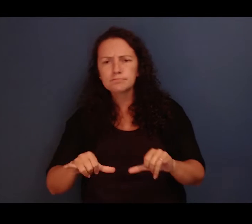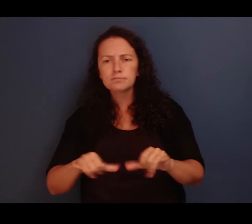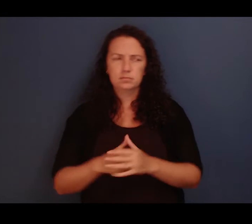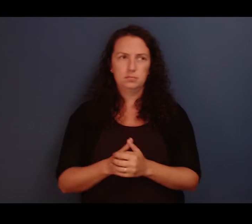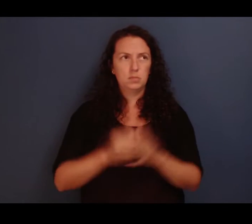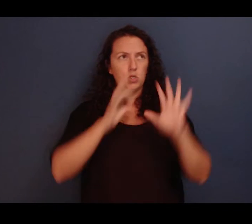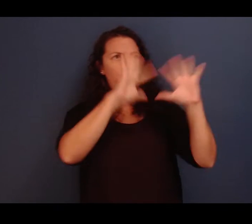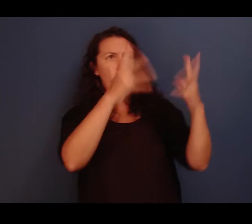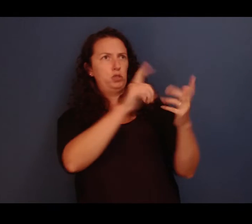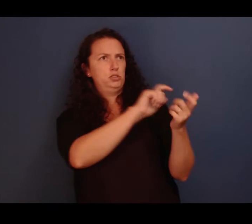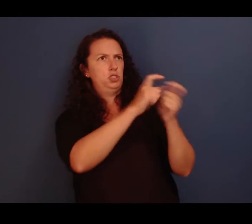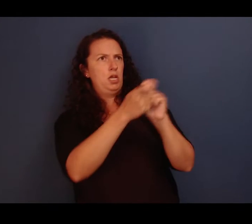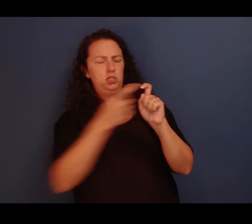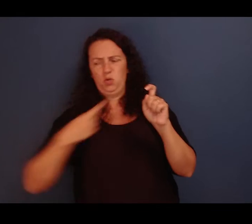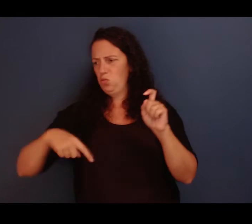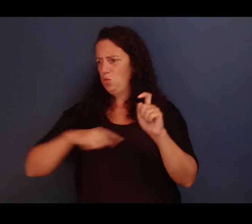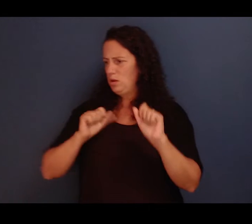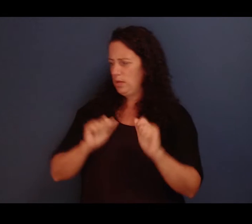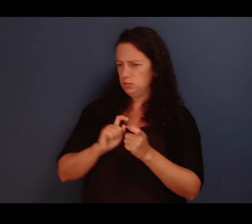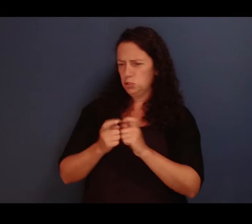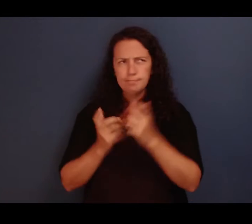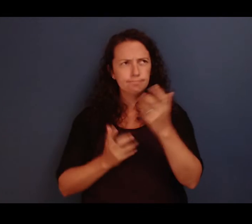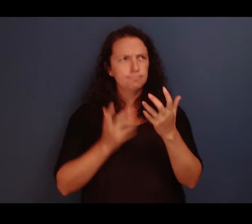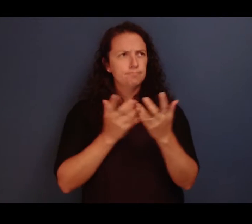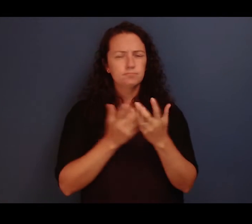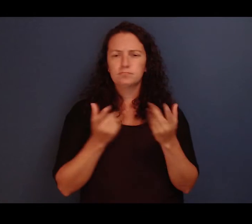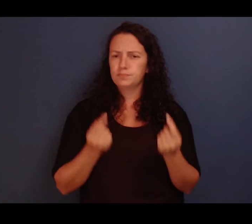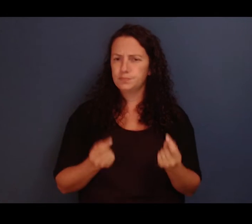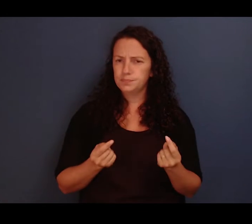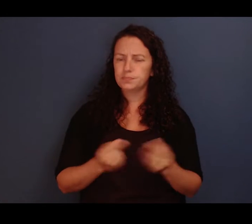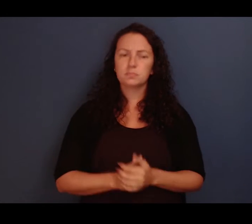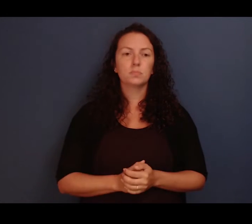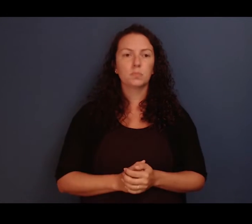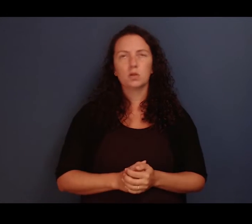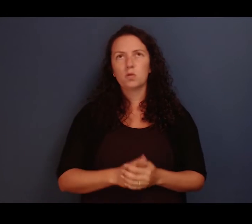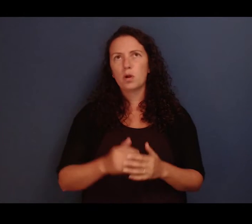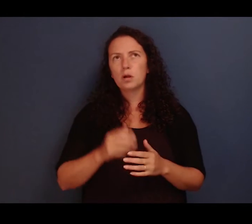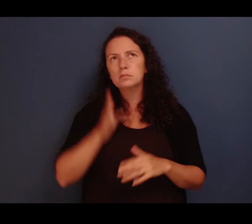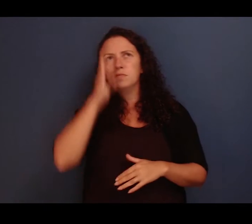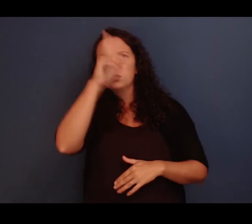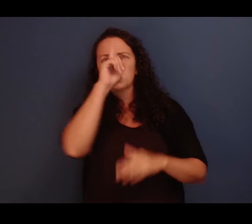and how can we best meet this moment? What will our preferred future be? And how will